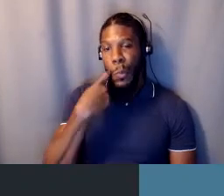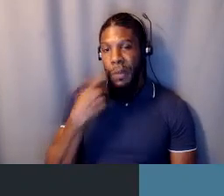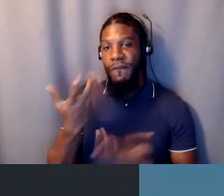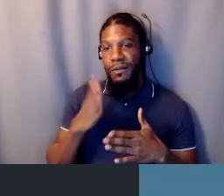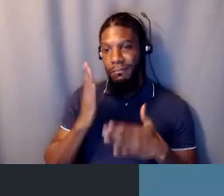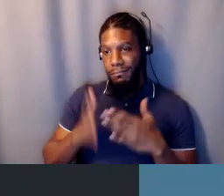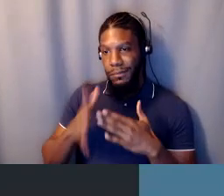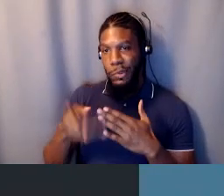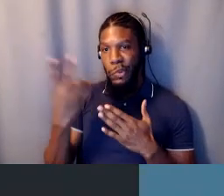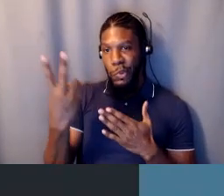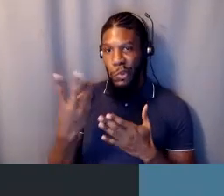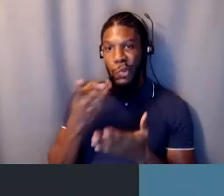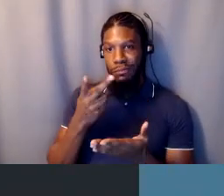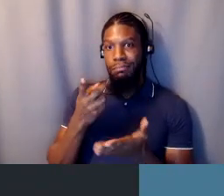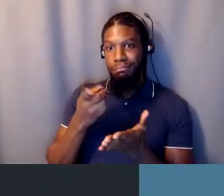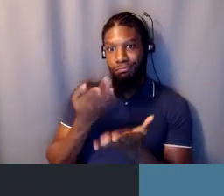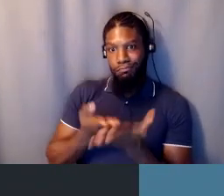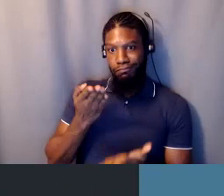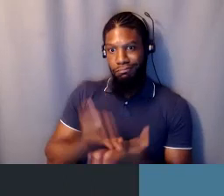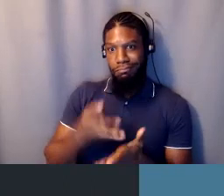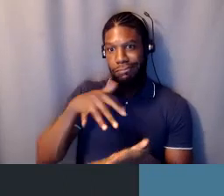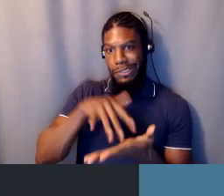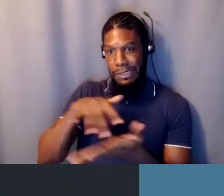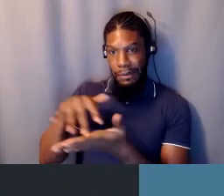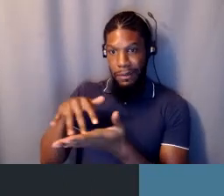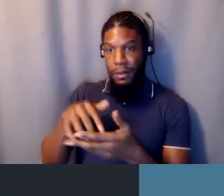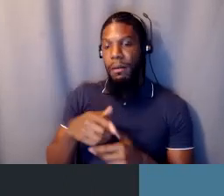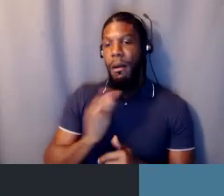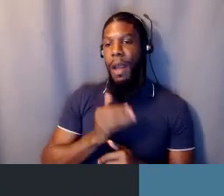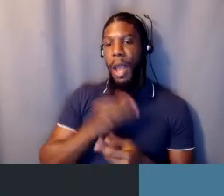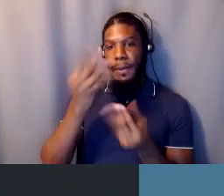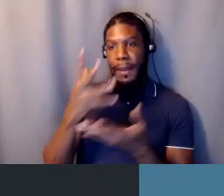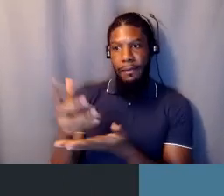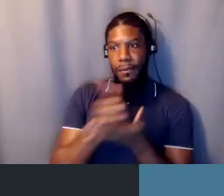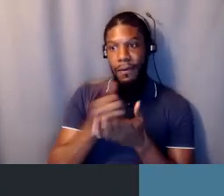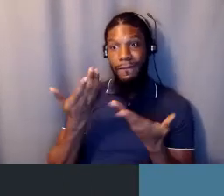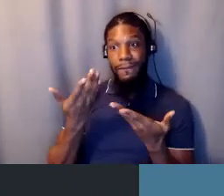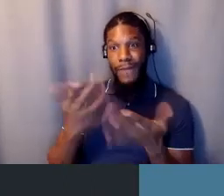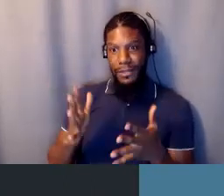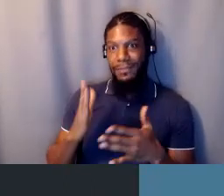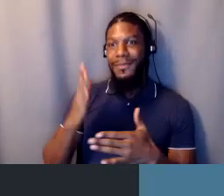our data collection finished up in the fall, just before the pandemic came on.